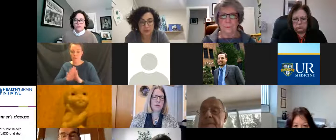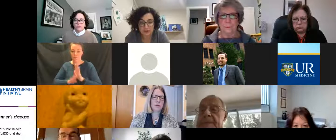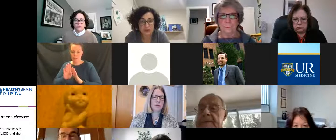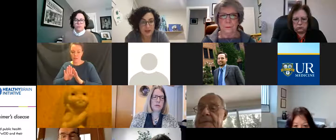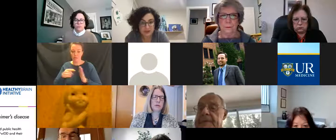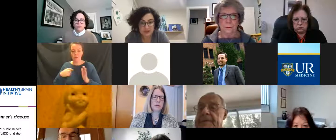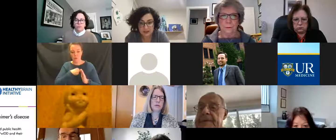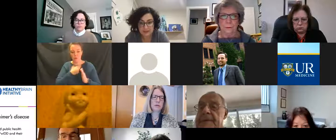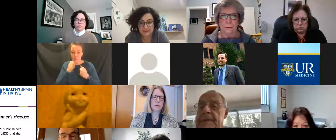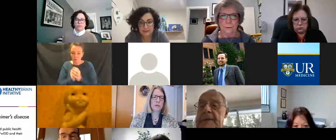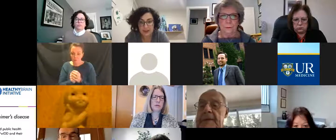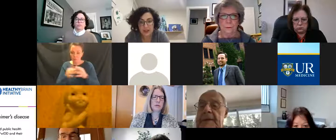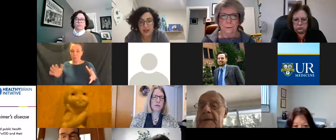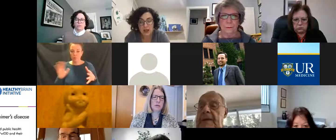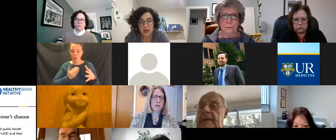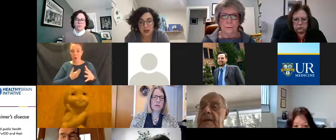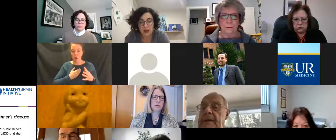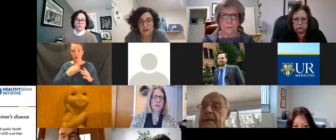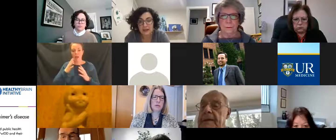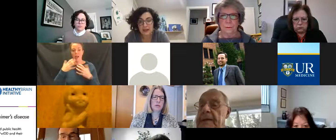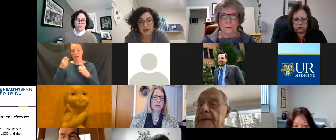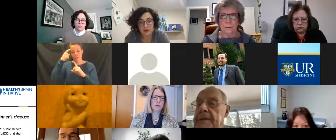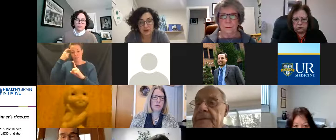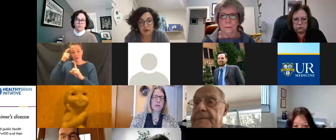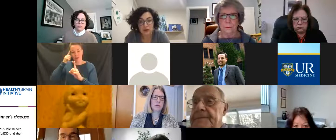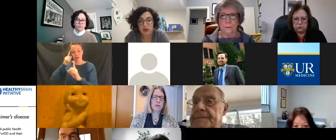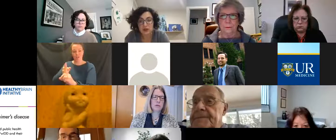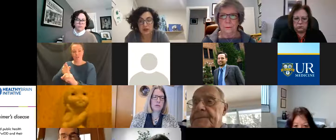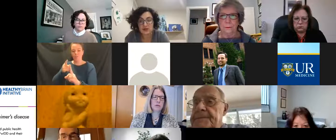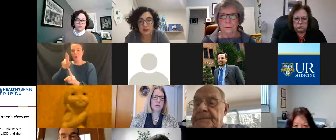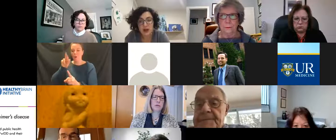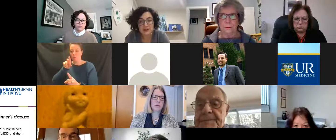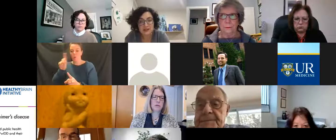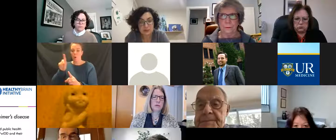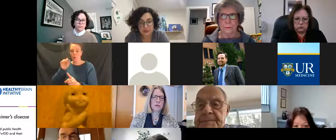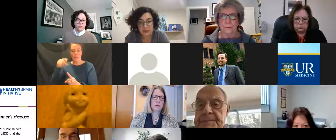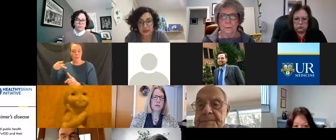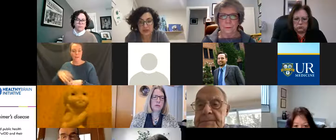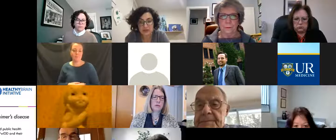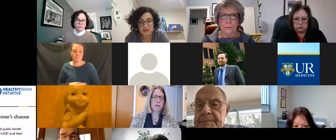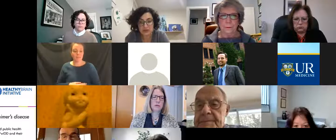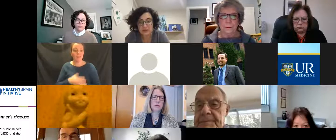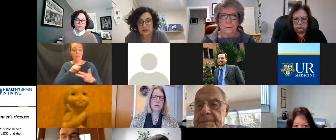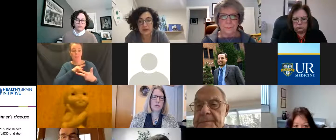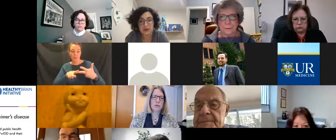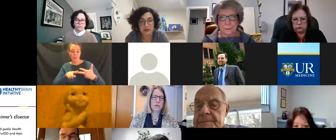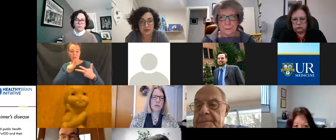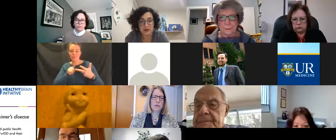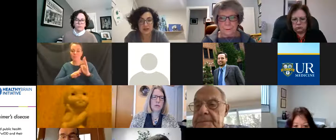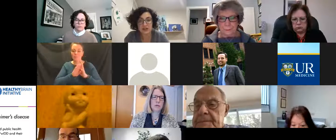roadmap series and also to develop policies and partnerships to implement public health strategies